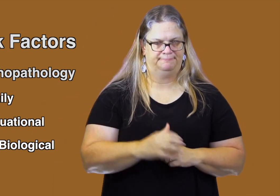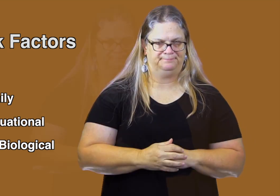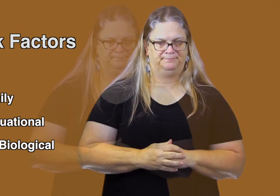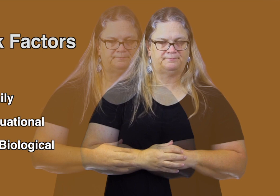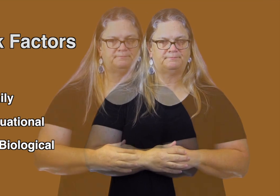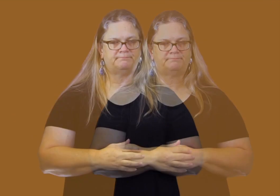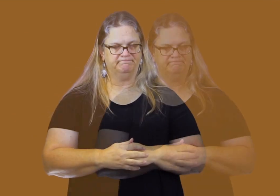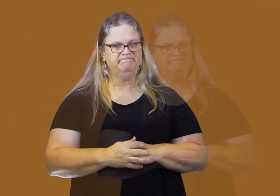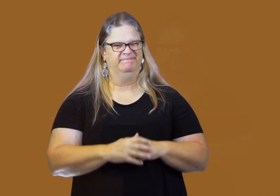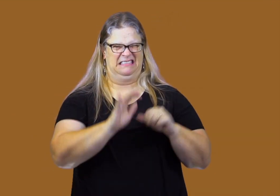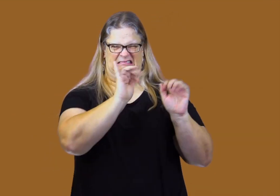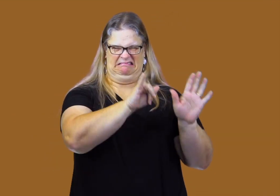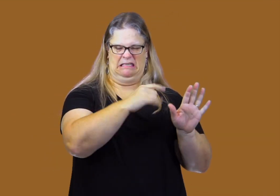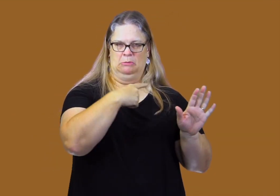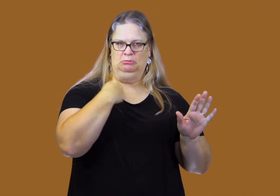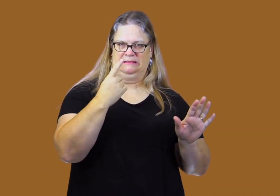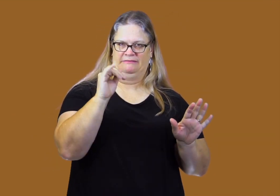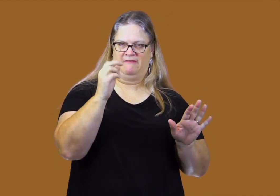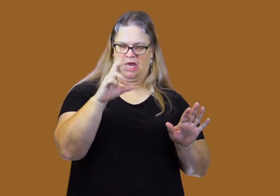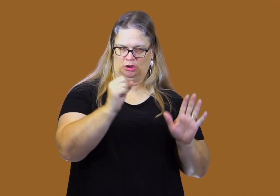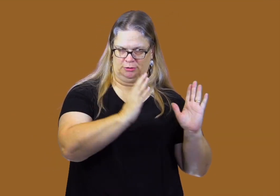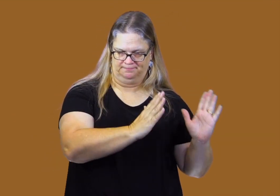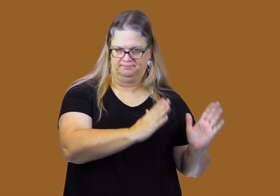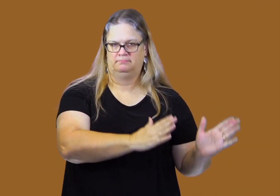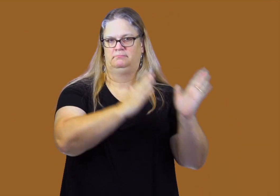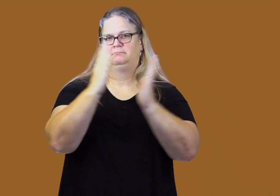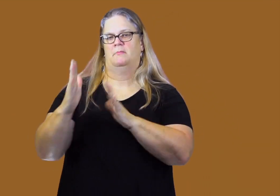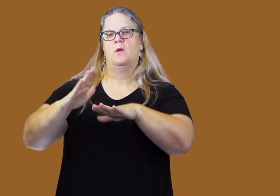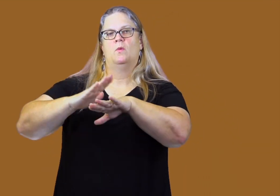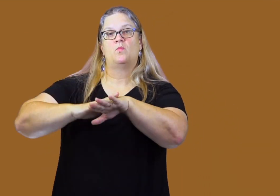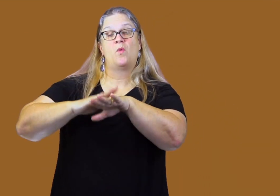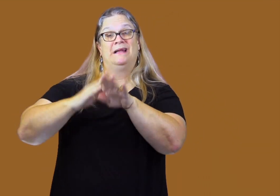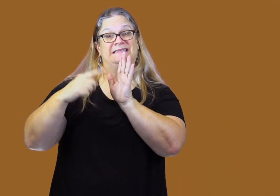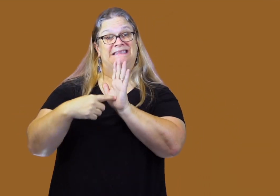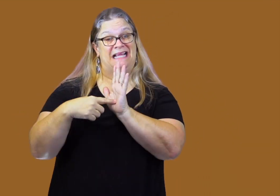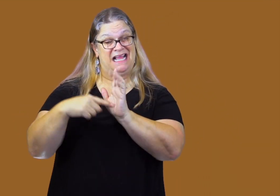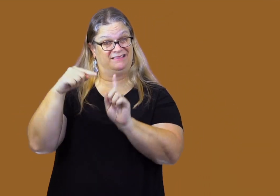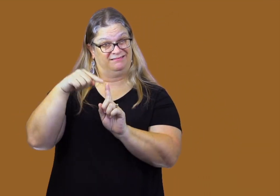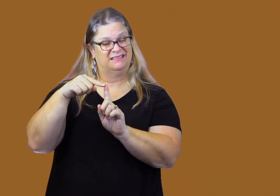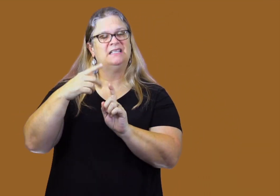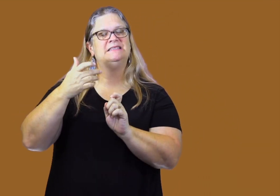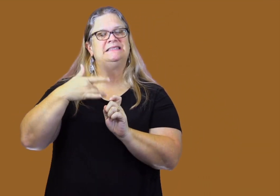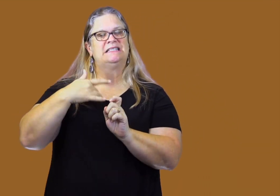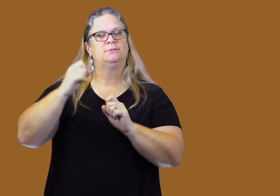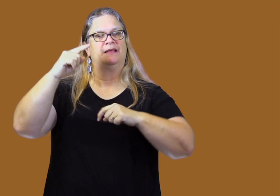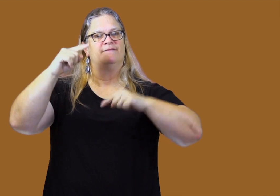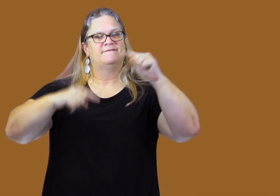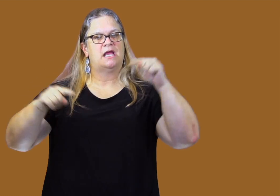So those are risk factors. Now, for warning signs.